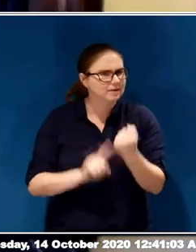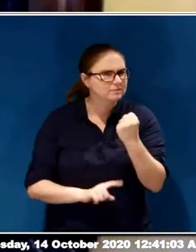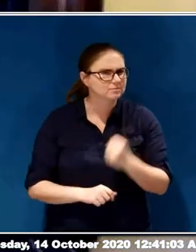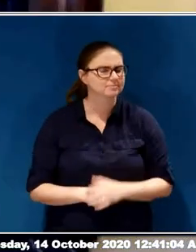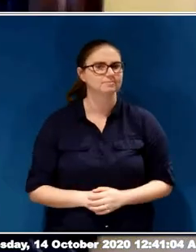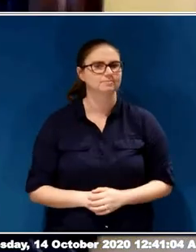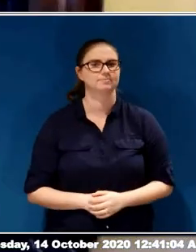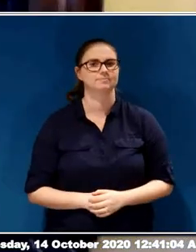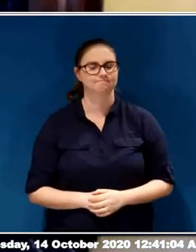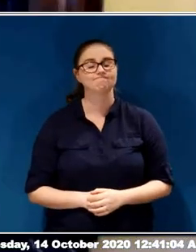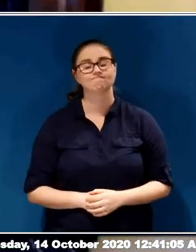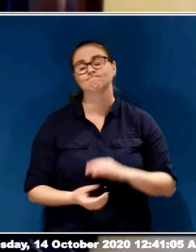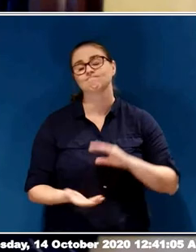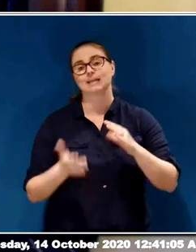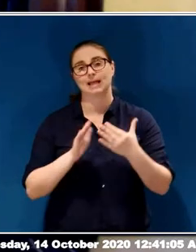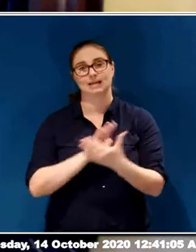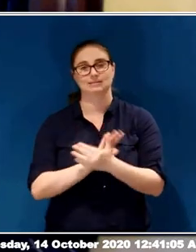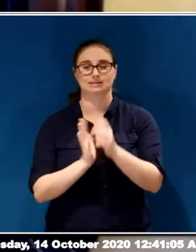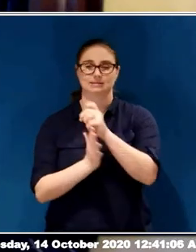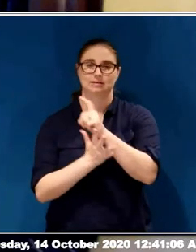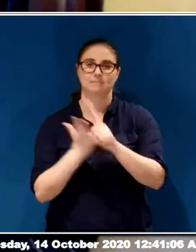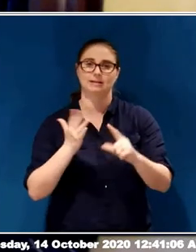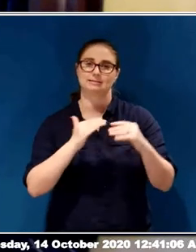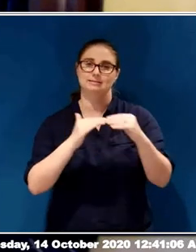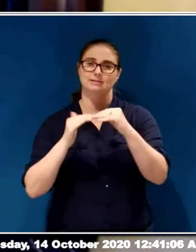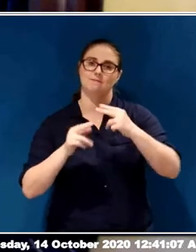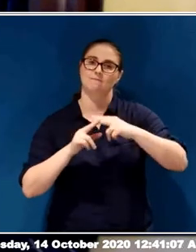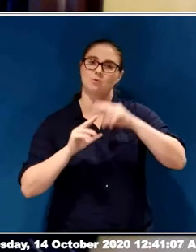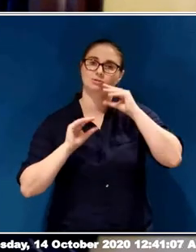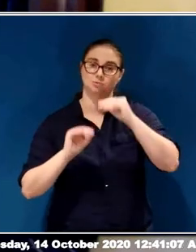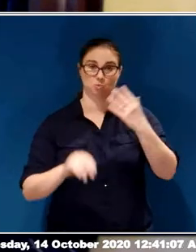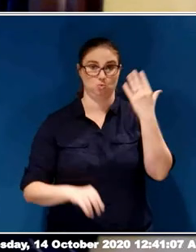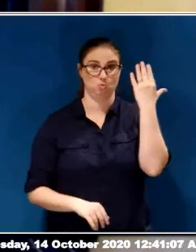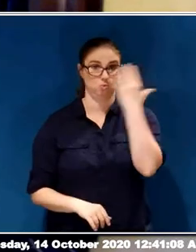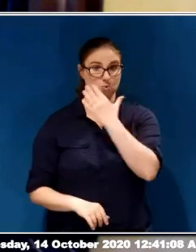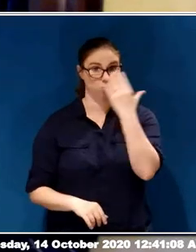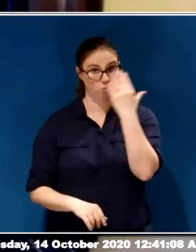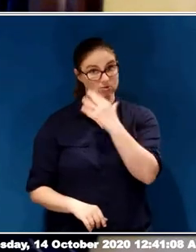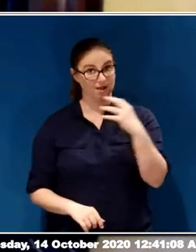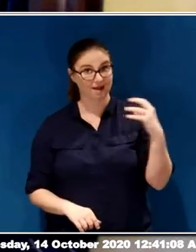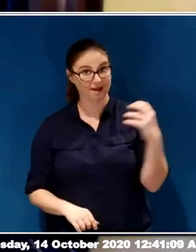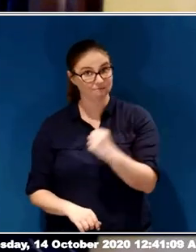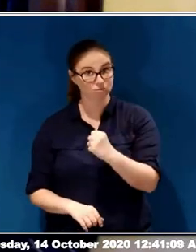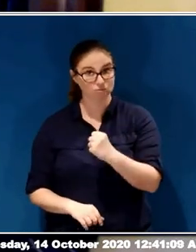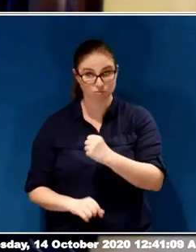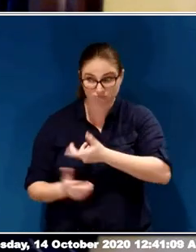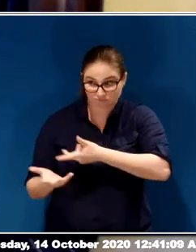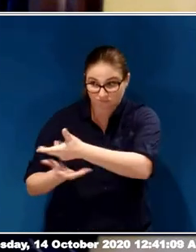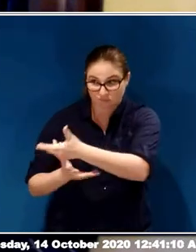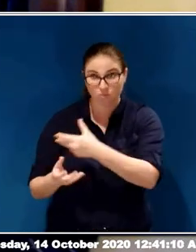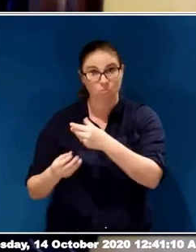required to consult with students and/or their representatives or families in